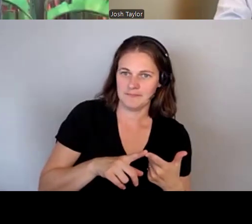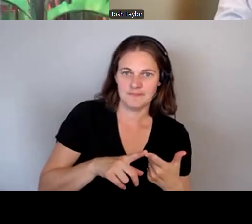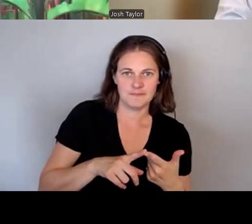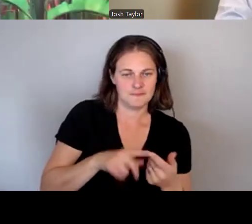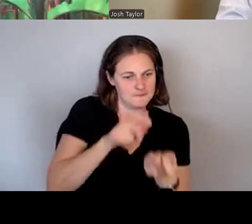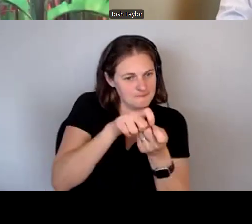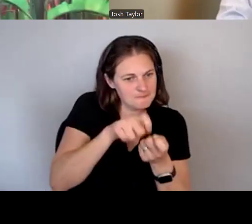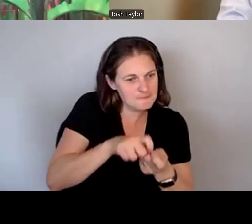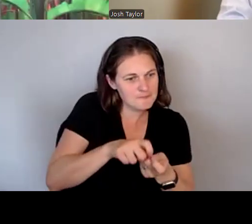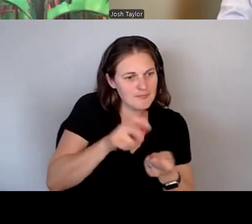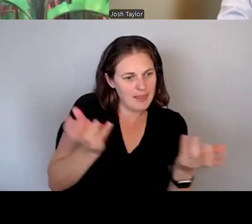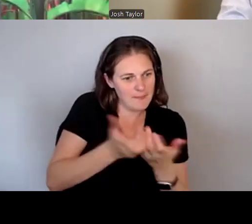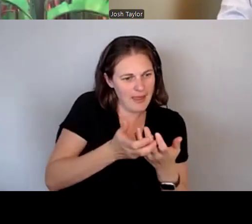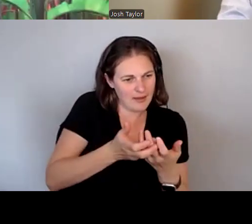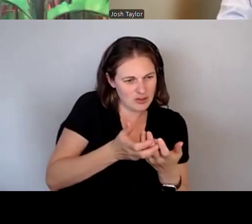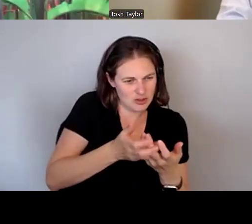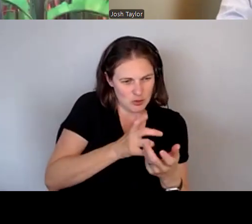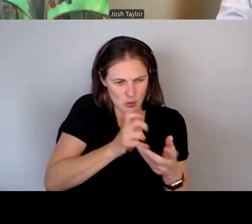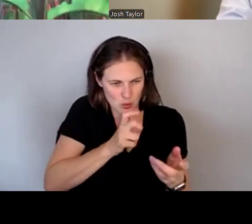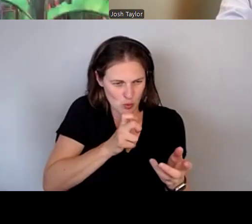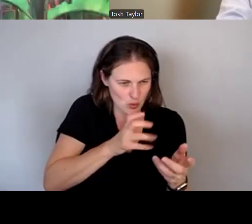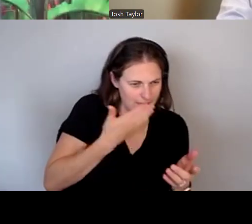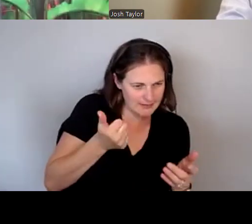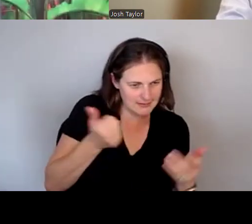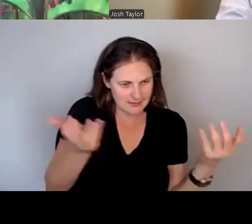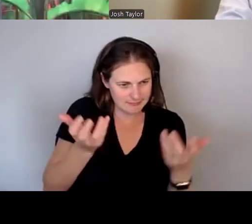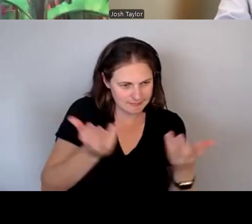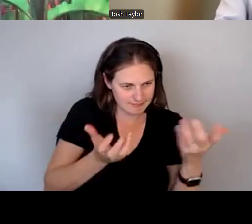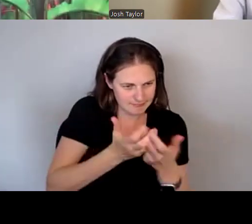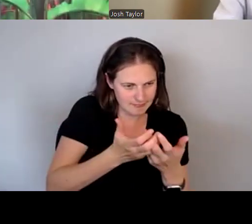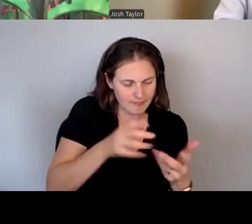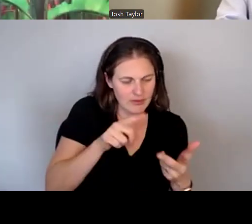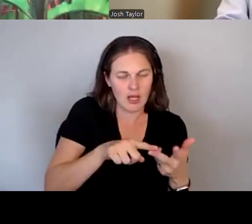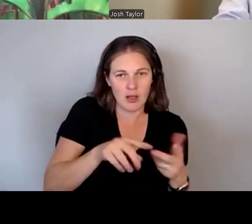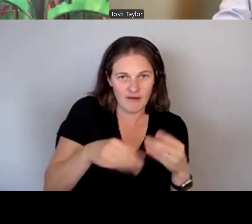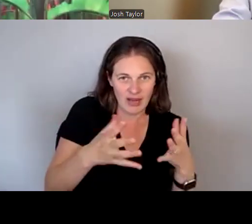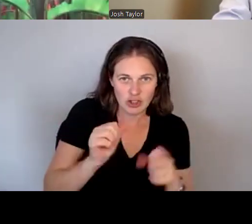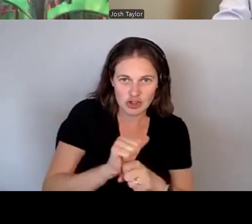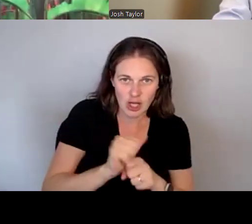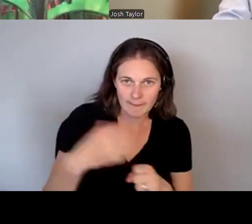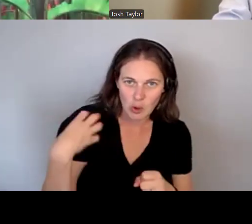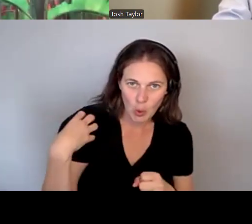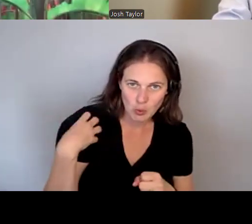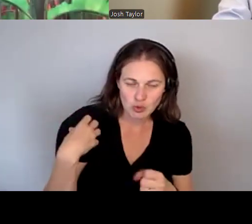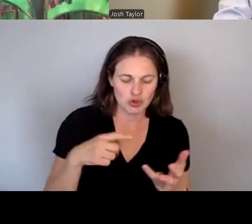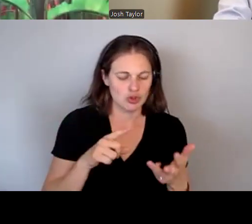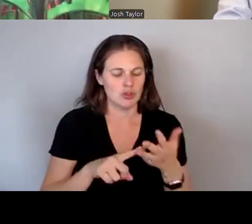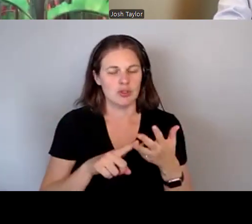They are providing a job coach. They are supporting those, you know, folks on the job.